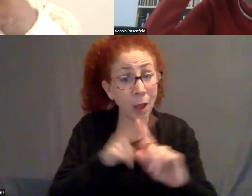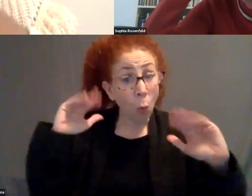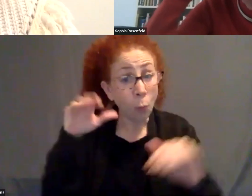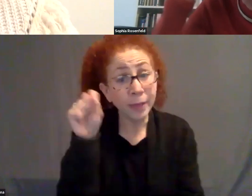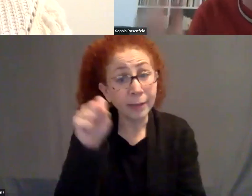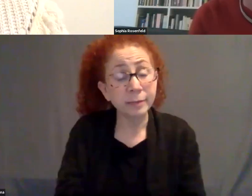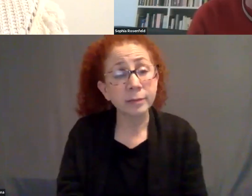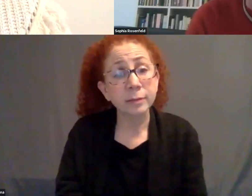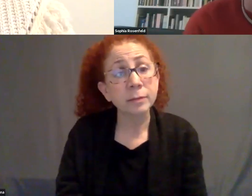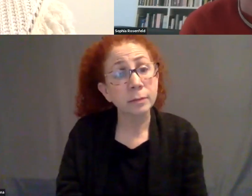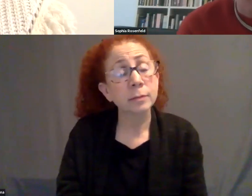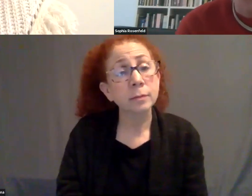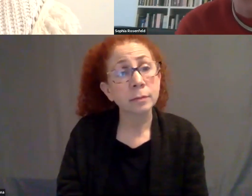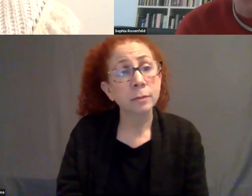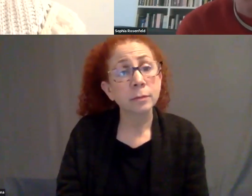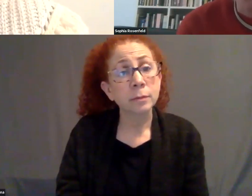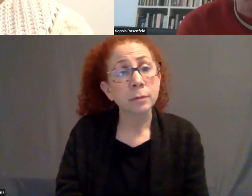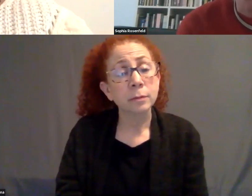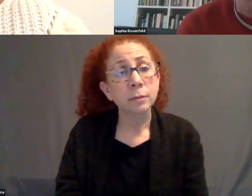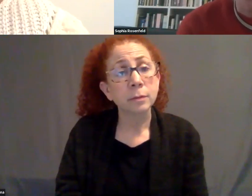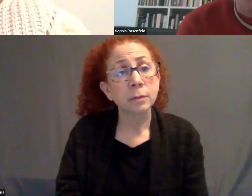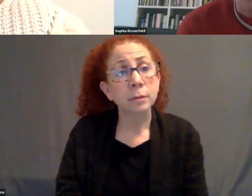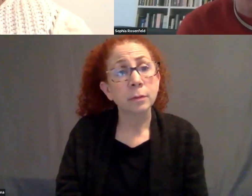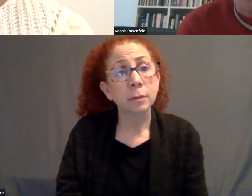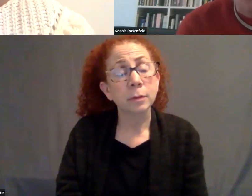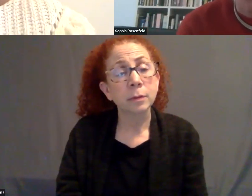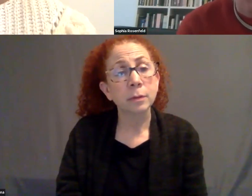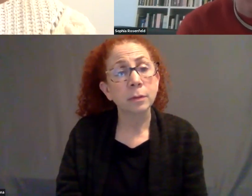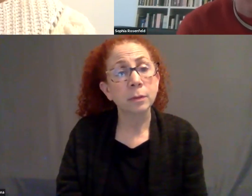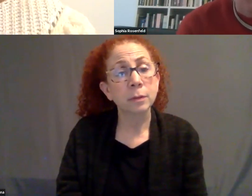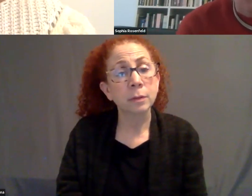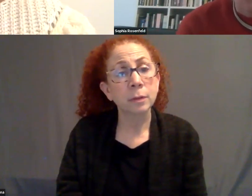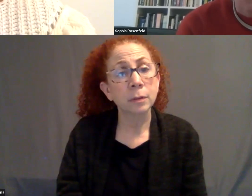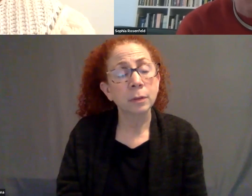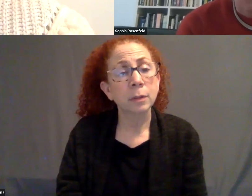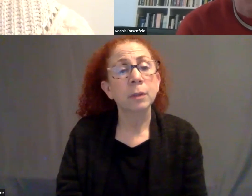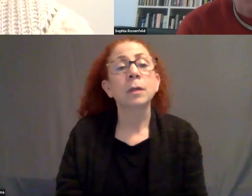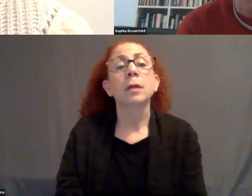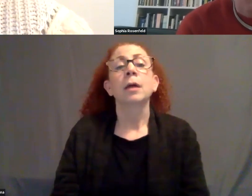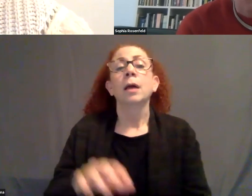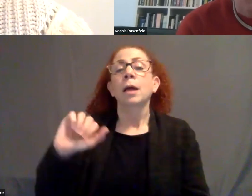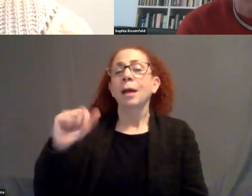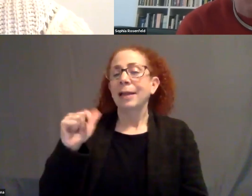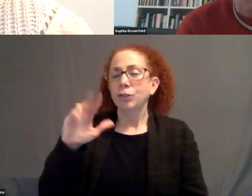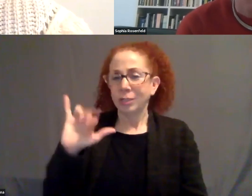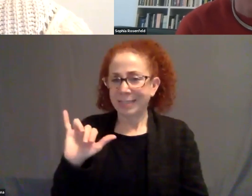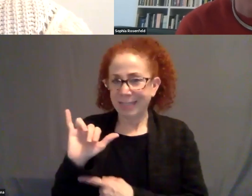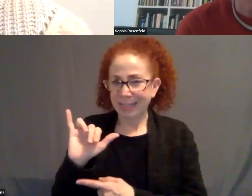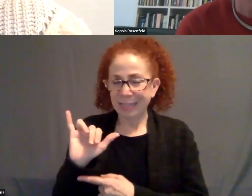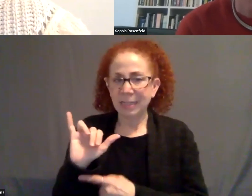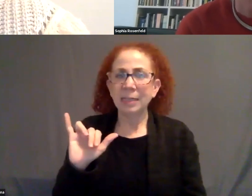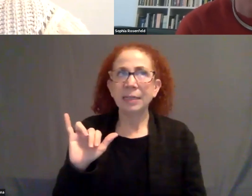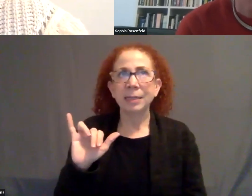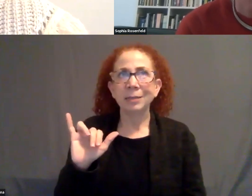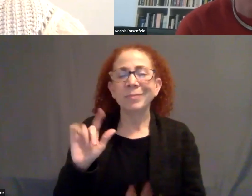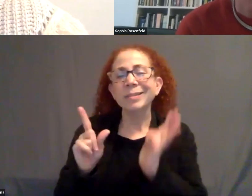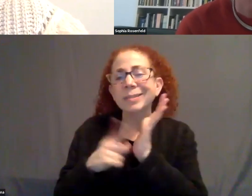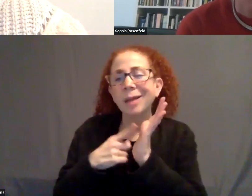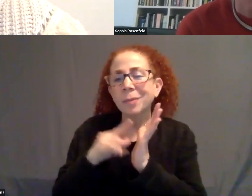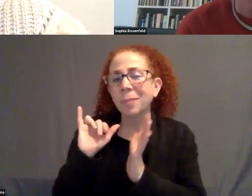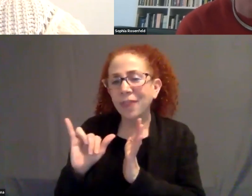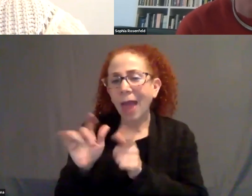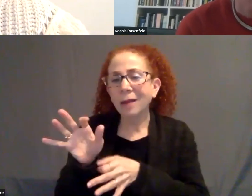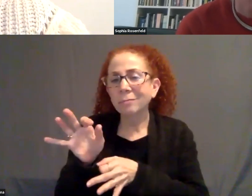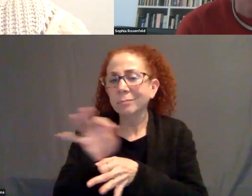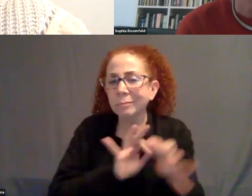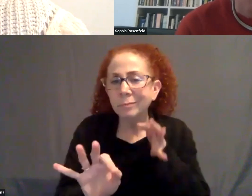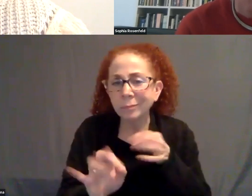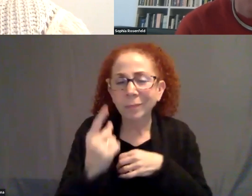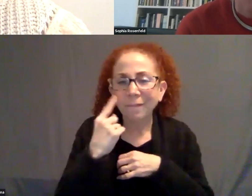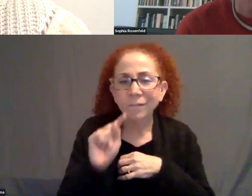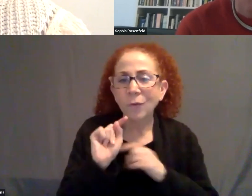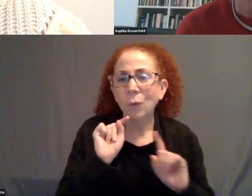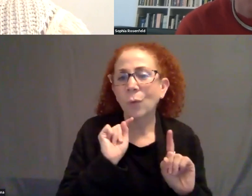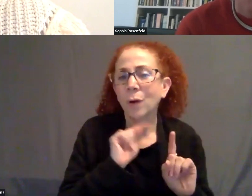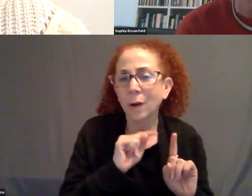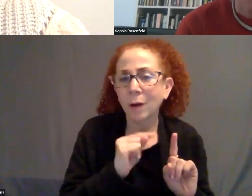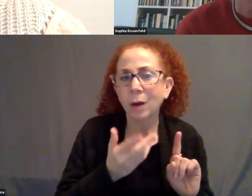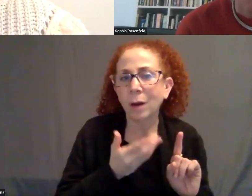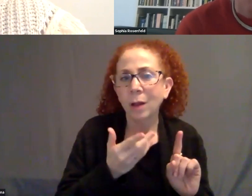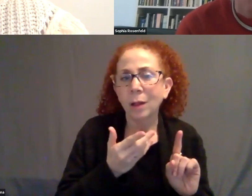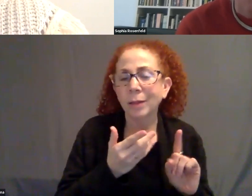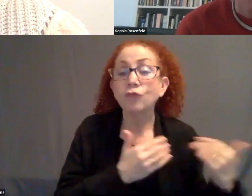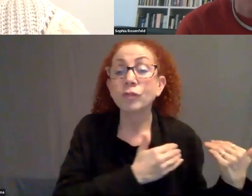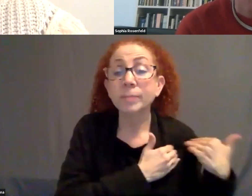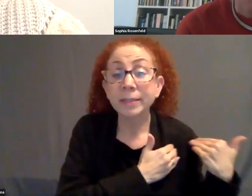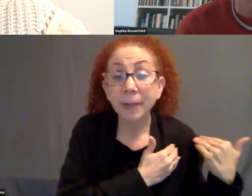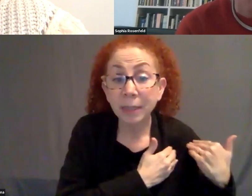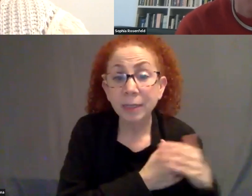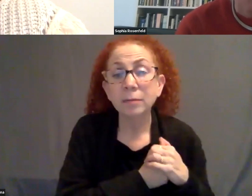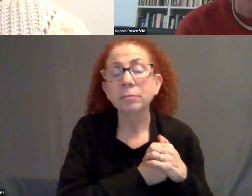I hope that-- agency stands in sometimes for responsibility.